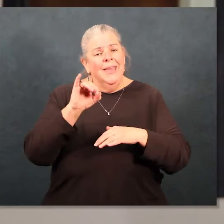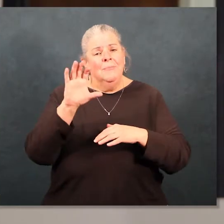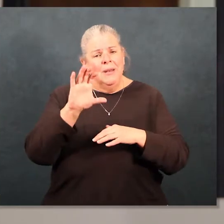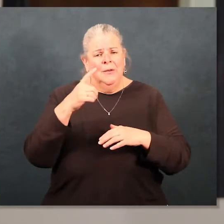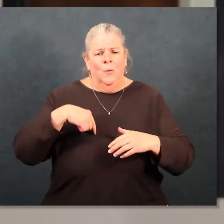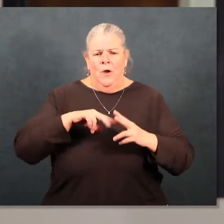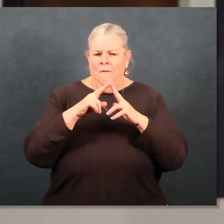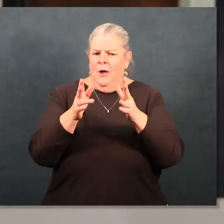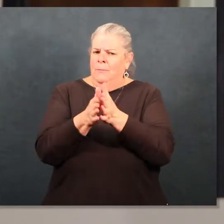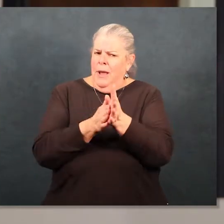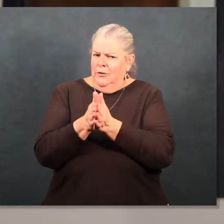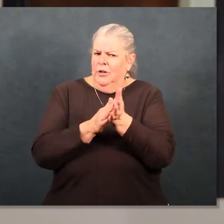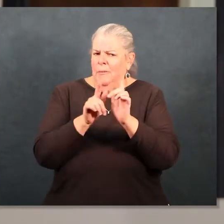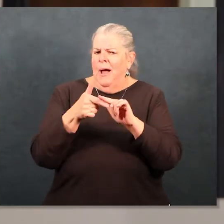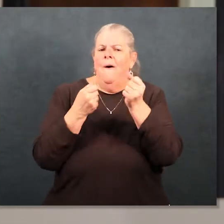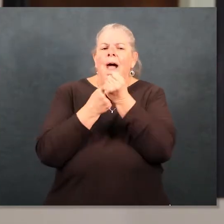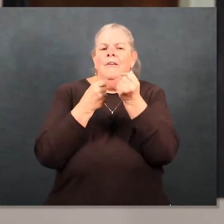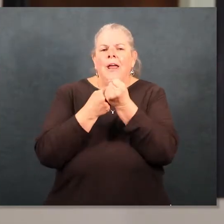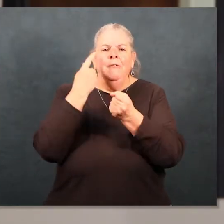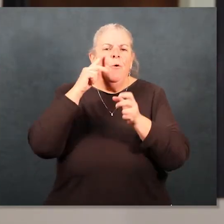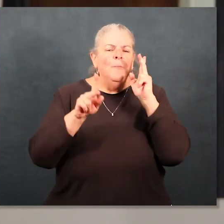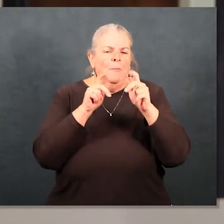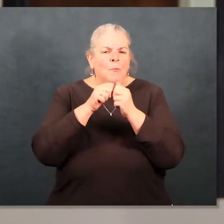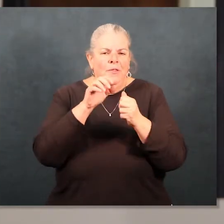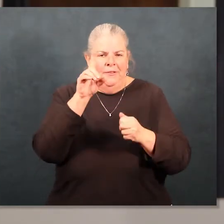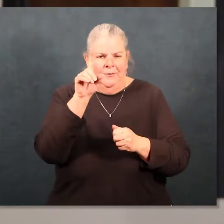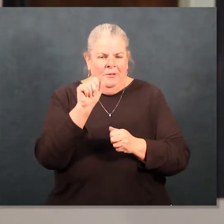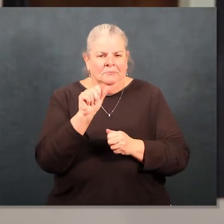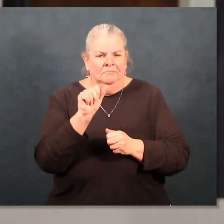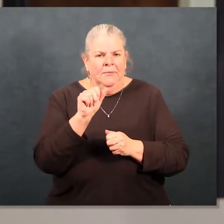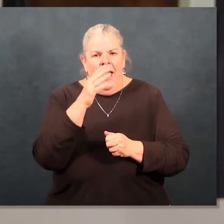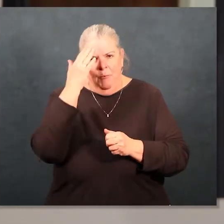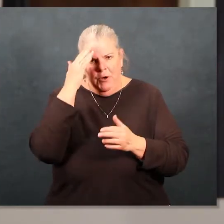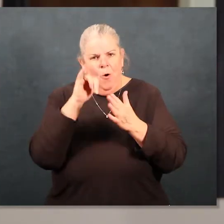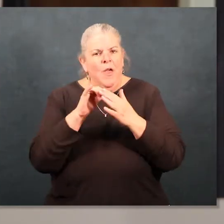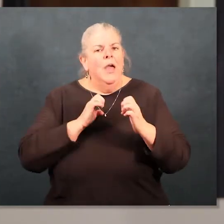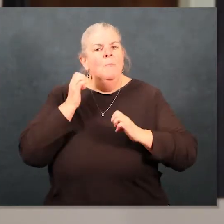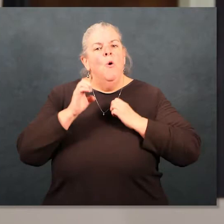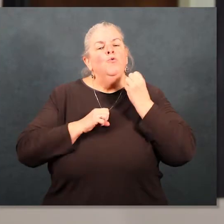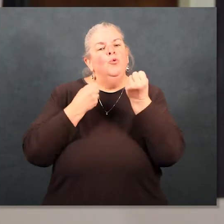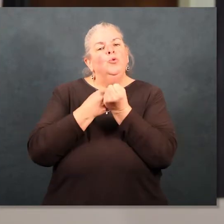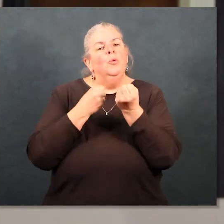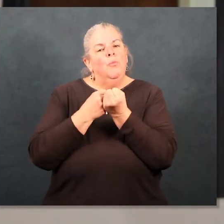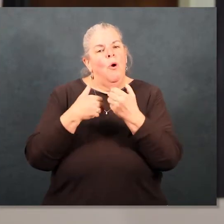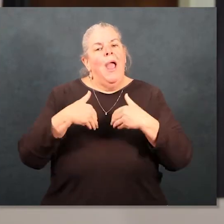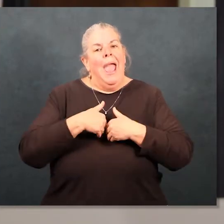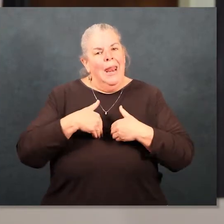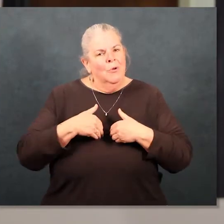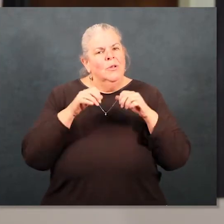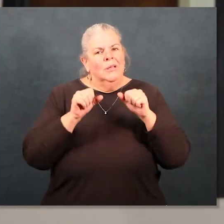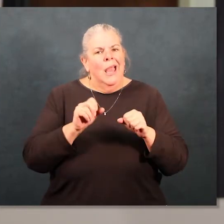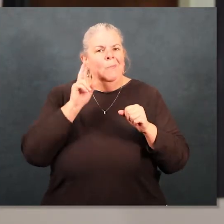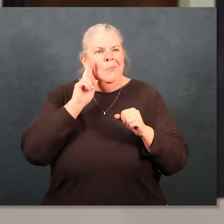advocating for people with disabilities, and we know that emotional support animals can be such an incredible